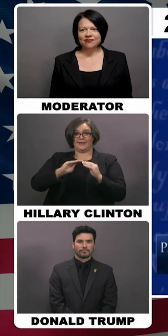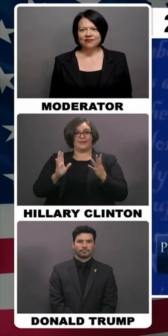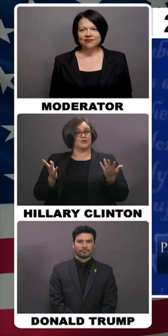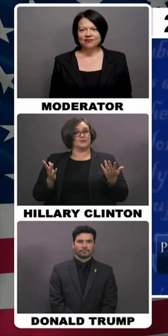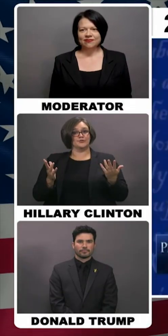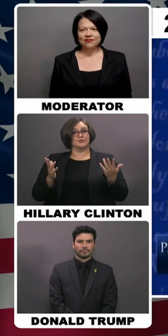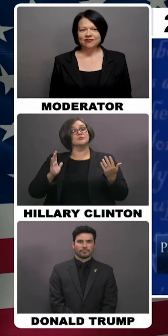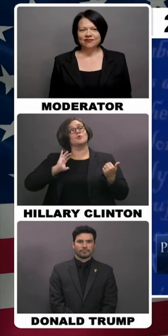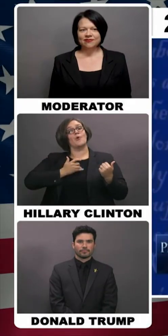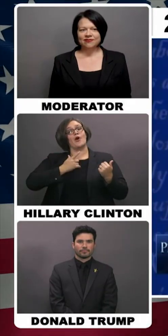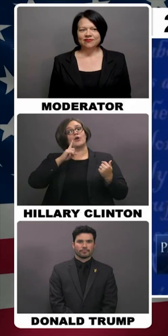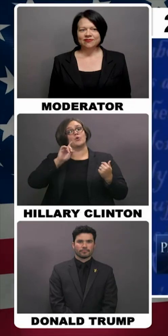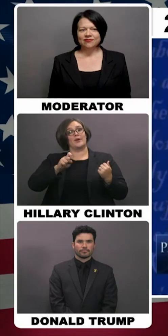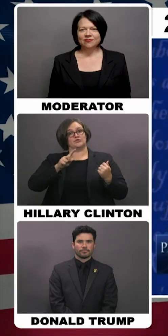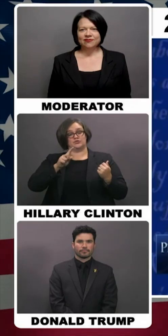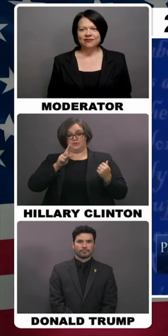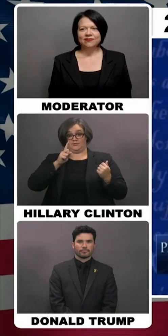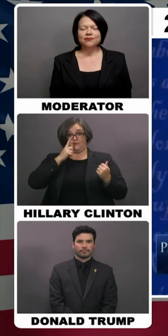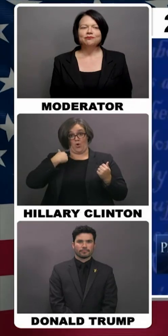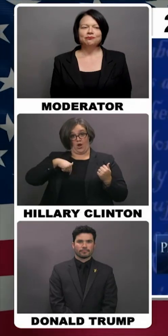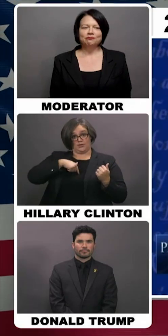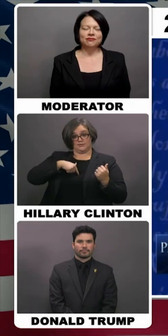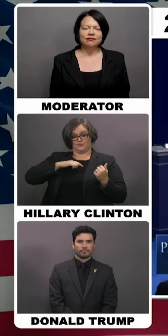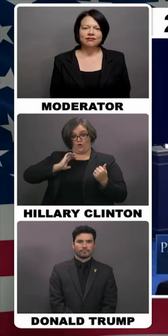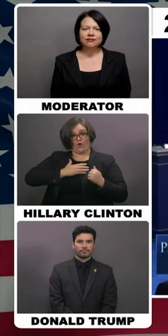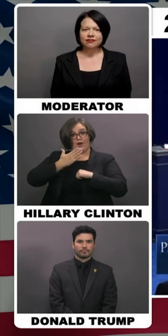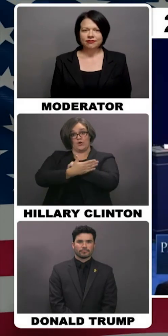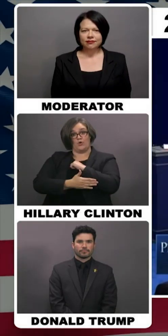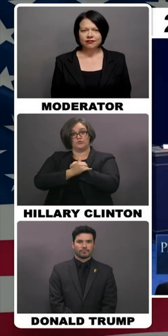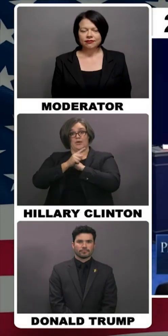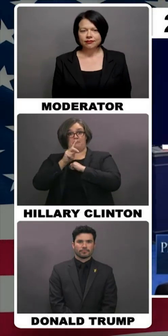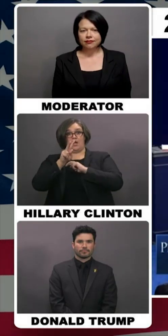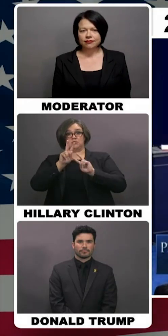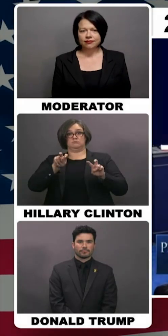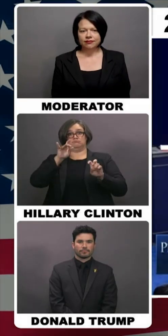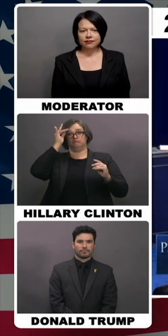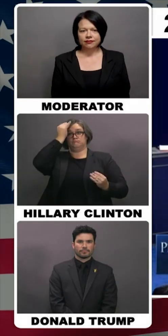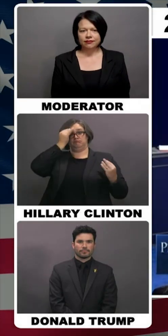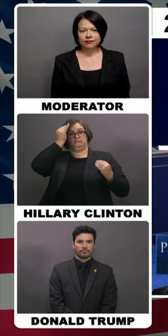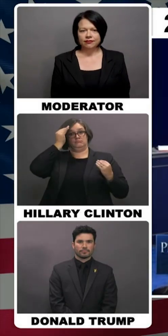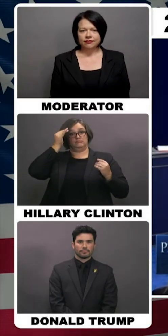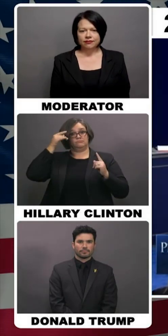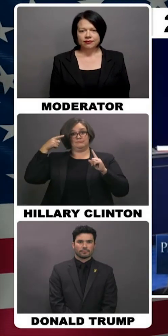our country must answer is that this is not who we are.